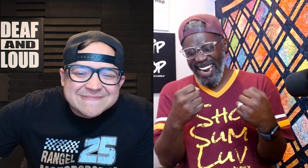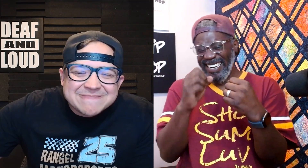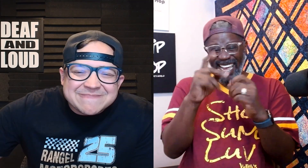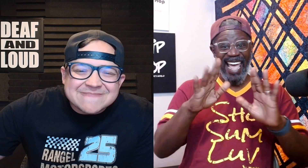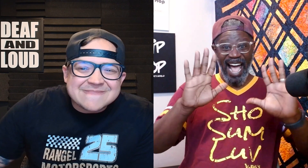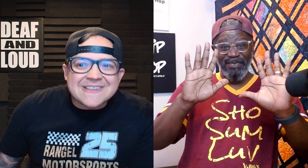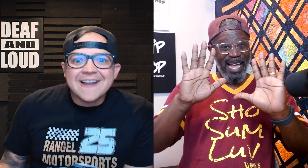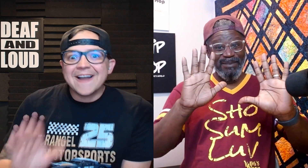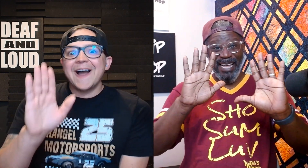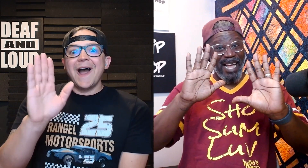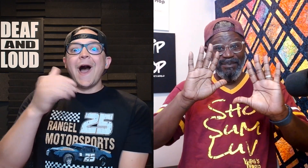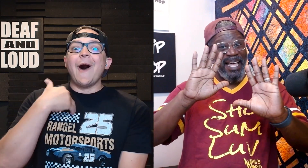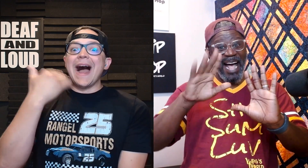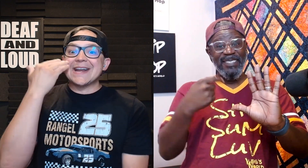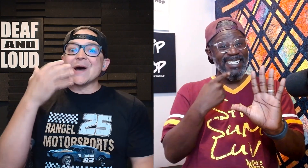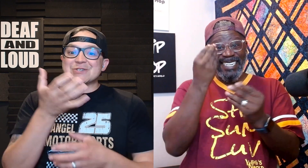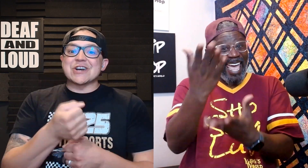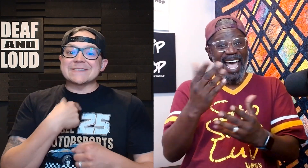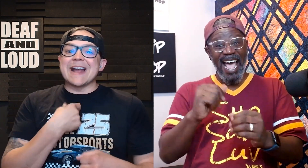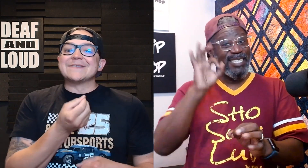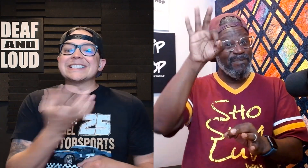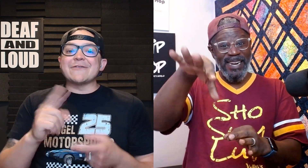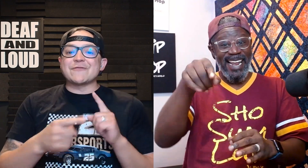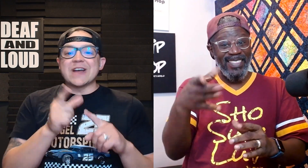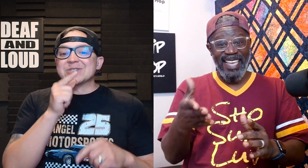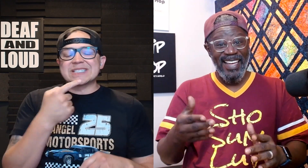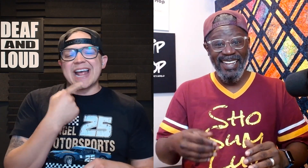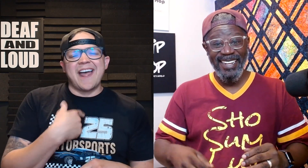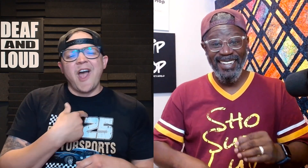Okay?! I'm just saying! Just putting it out there! Oh I know, trust me I have several friends who say,